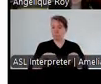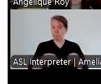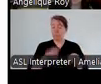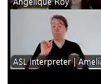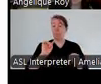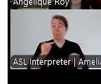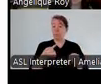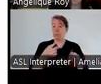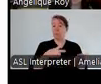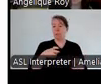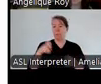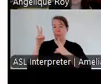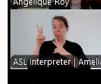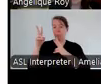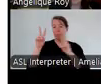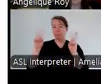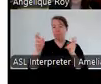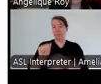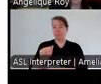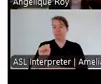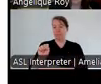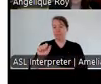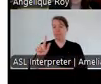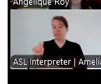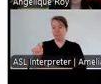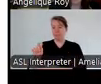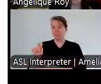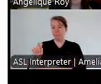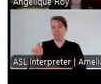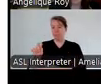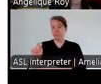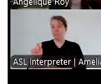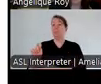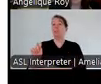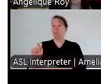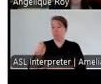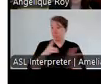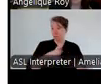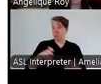as assets. once that's done, the next step would be to search individual database names.